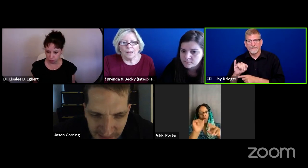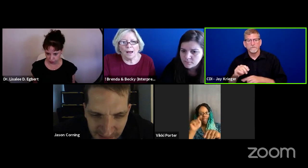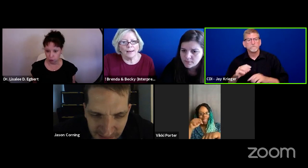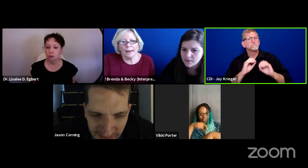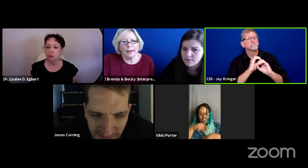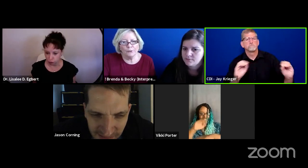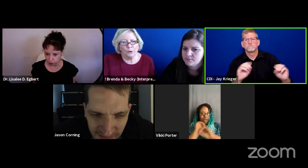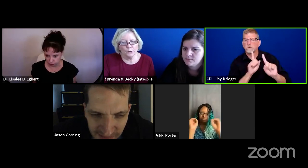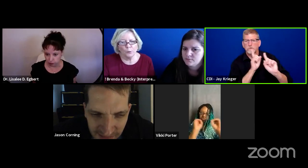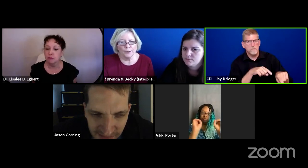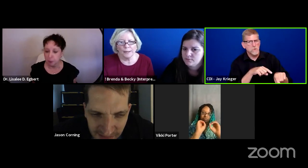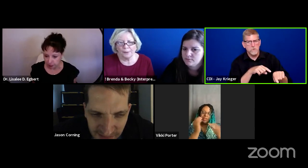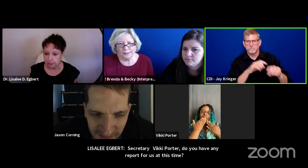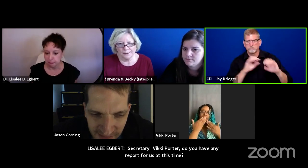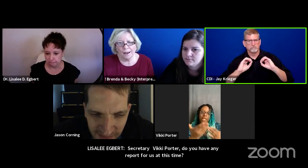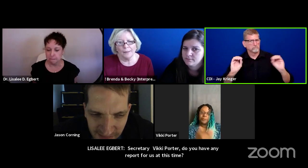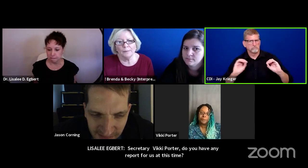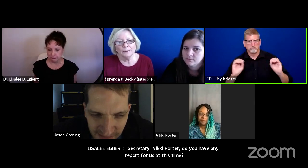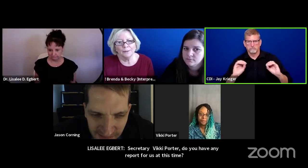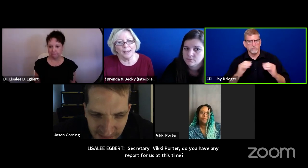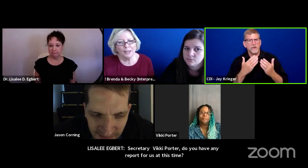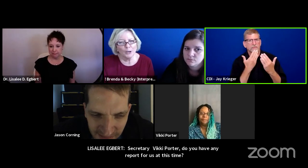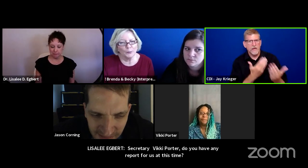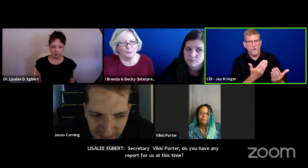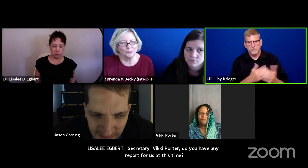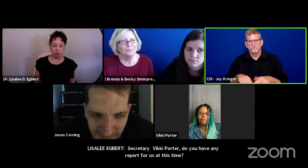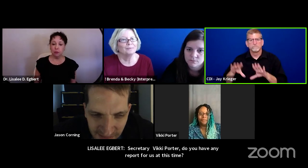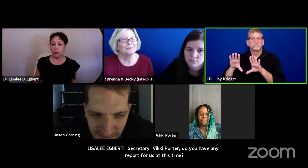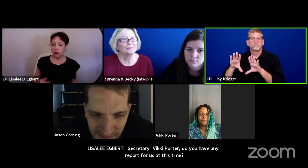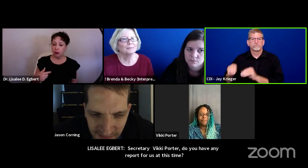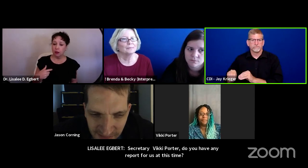I have no report at this time. Thank you.